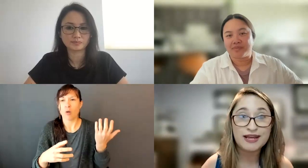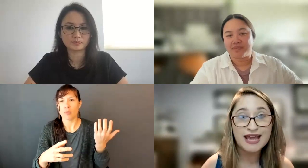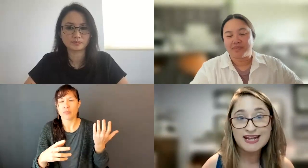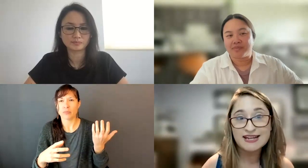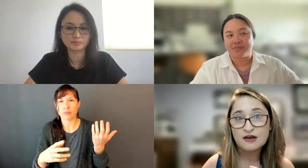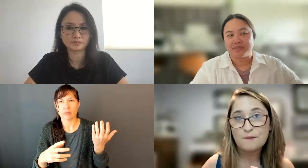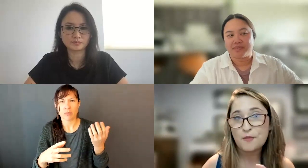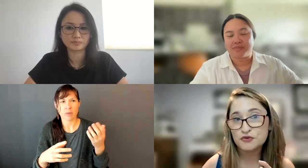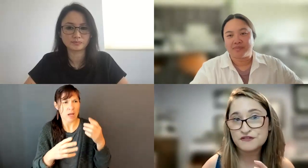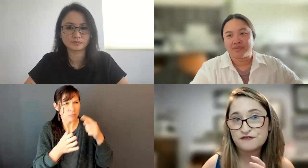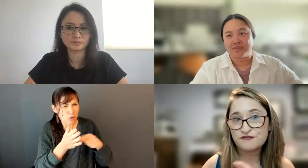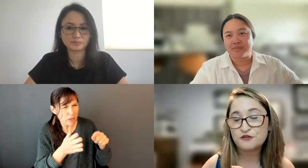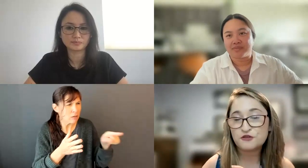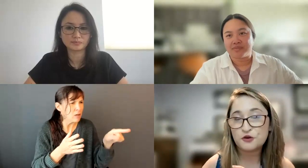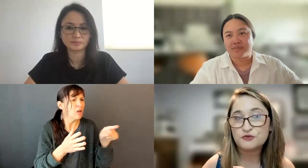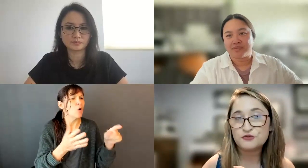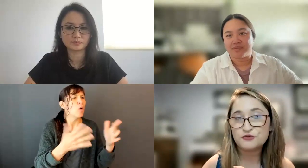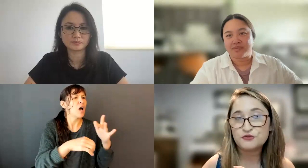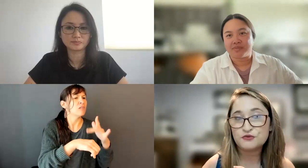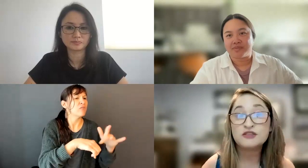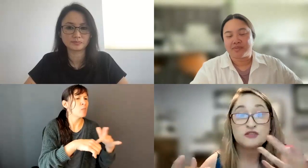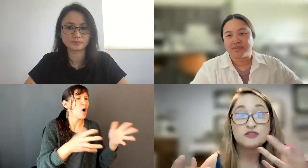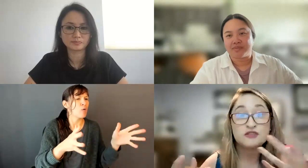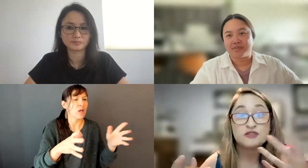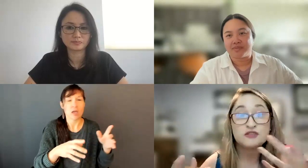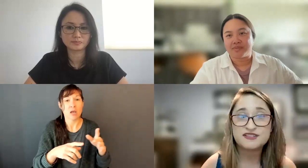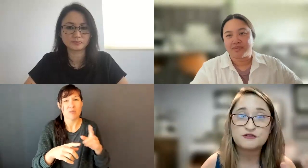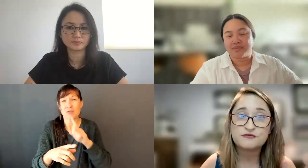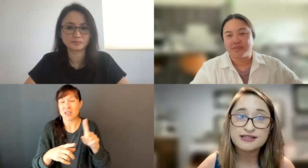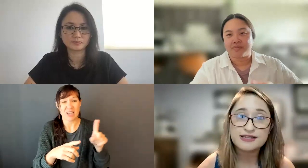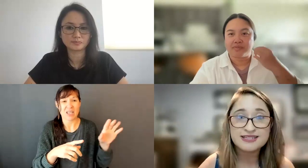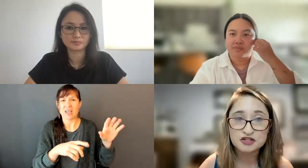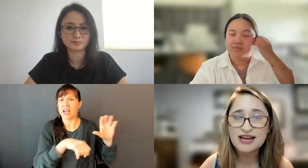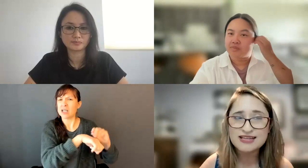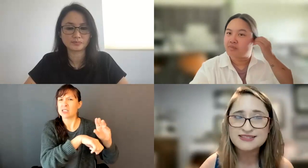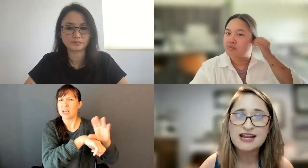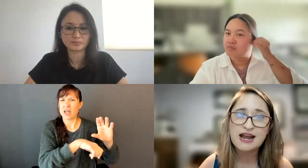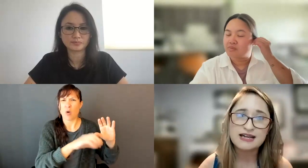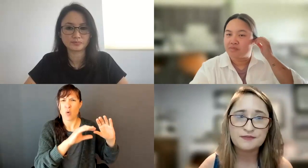But again, most of those consulting services are really specialized and not something